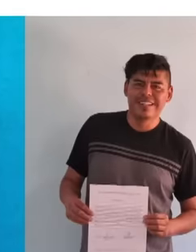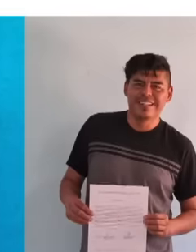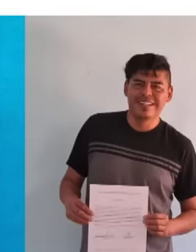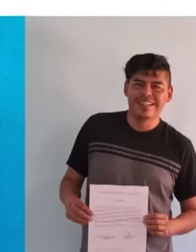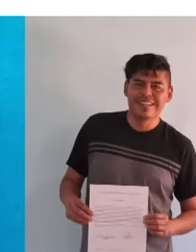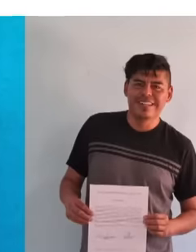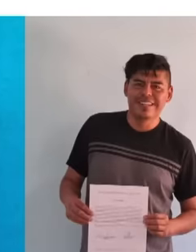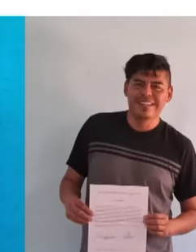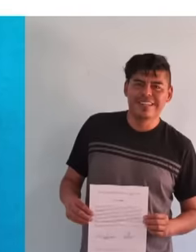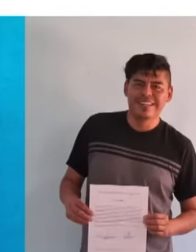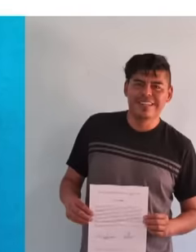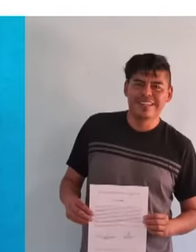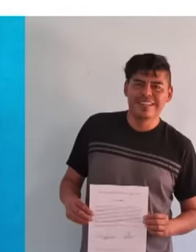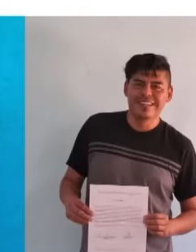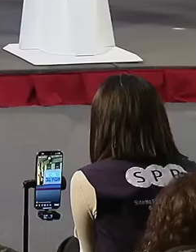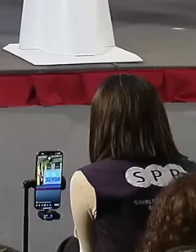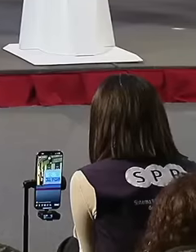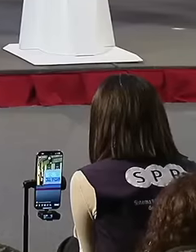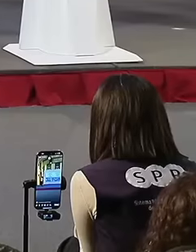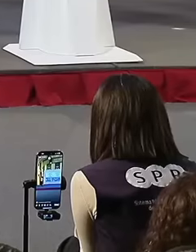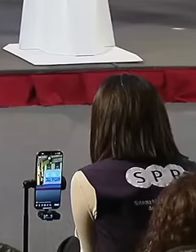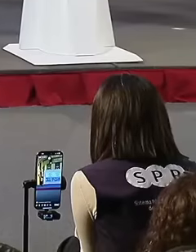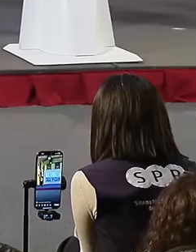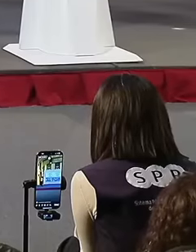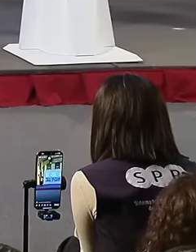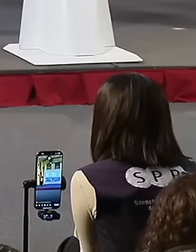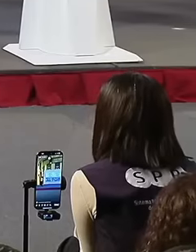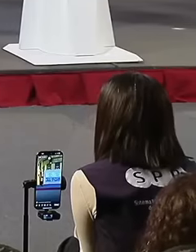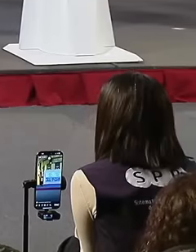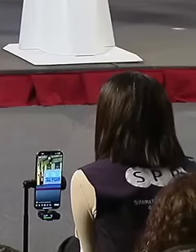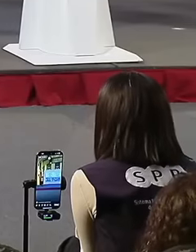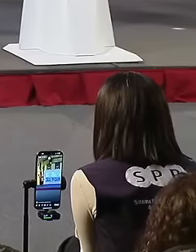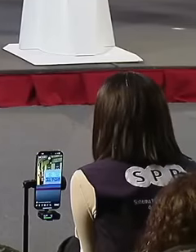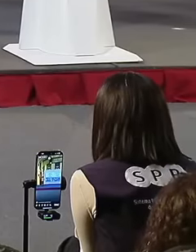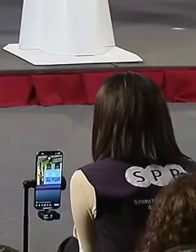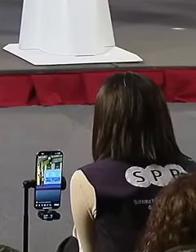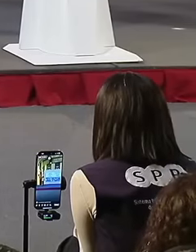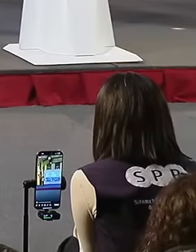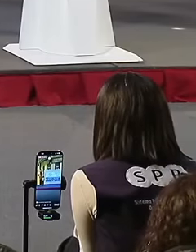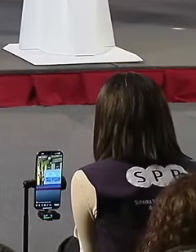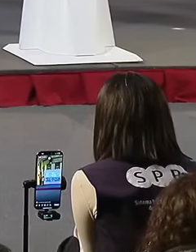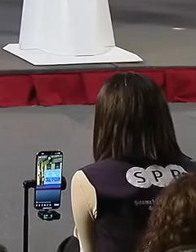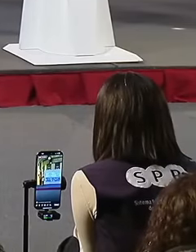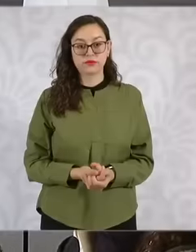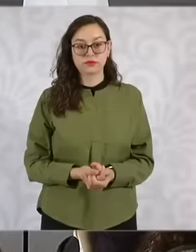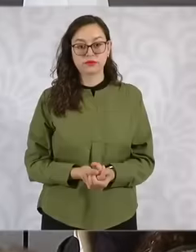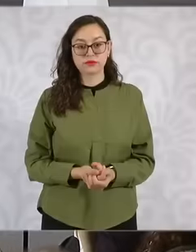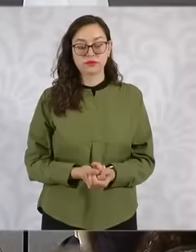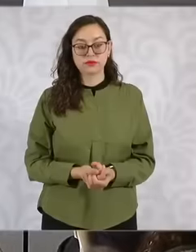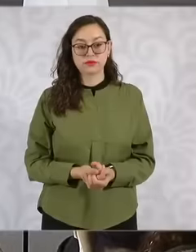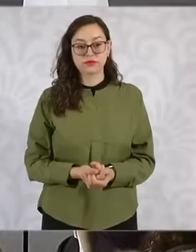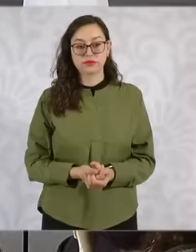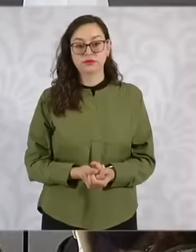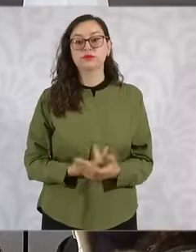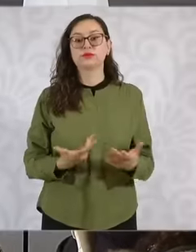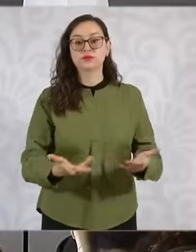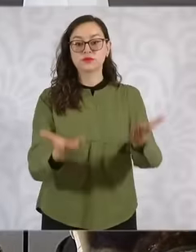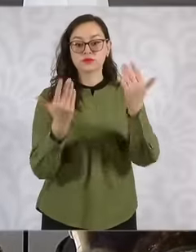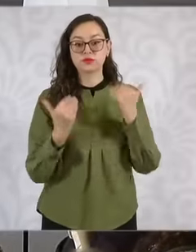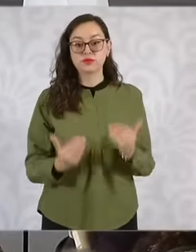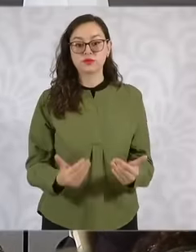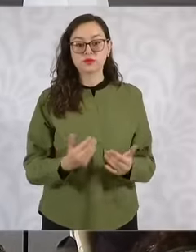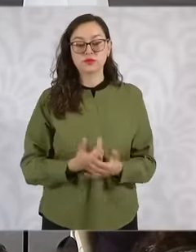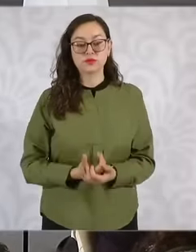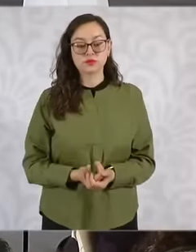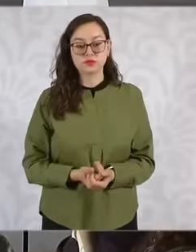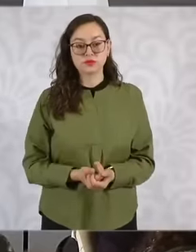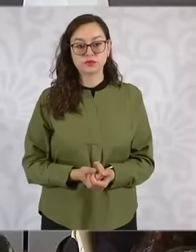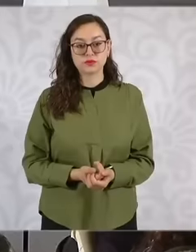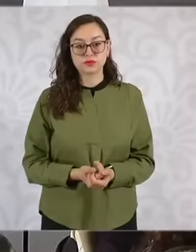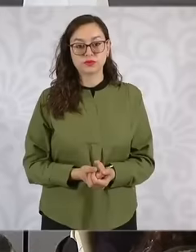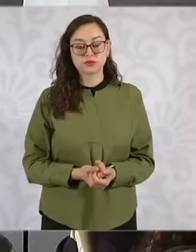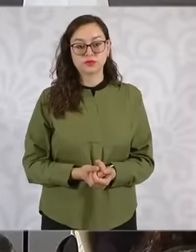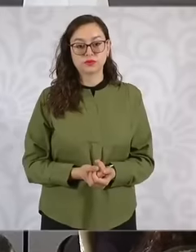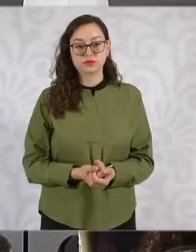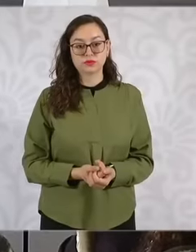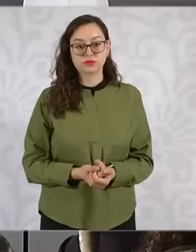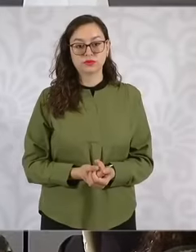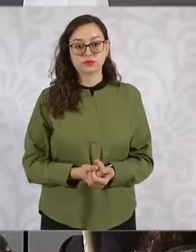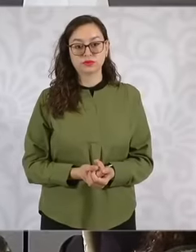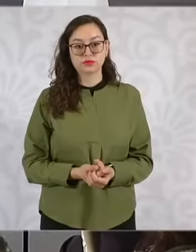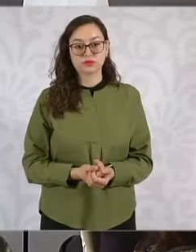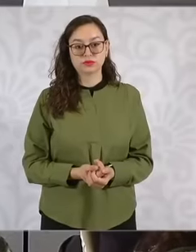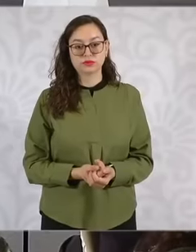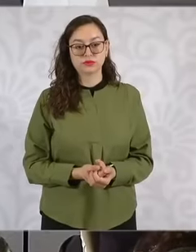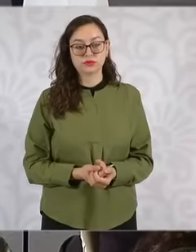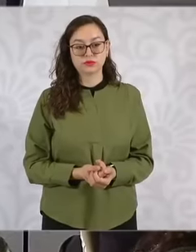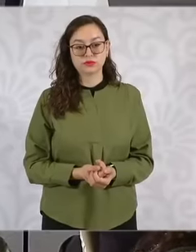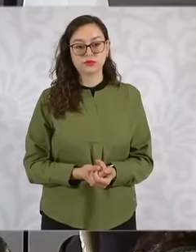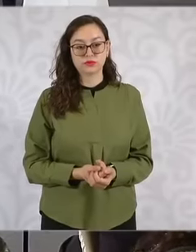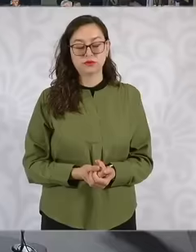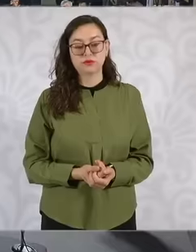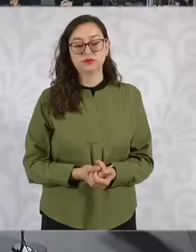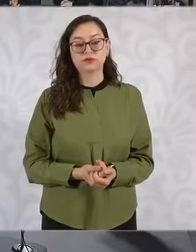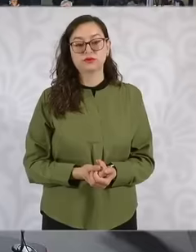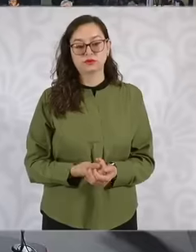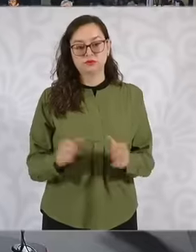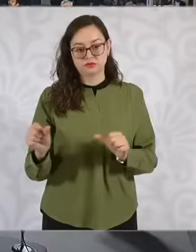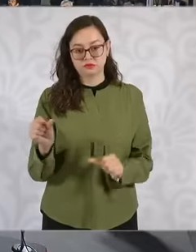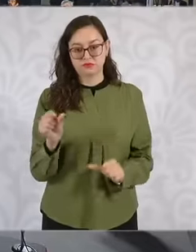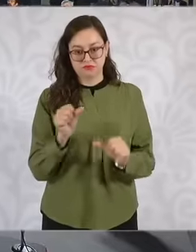2025, forward and forward. Please now we will present on behalf of the engineer Octavio